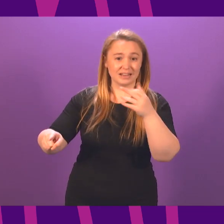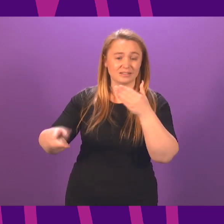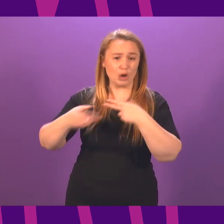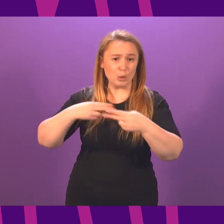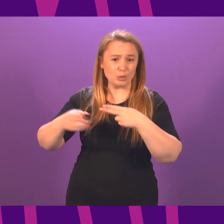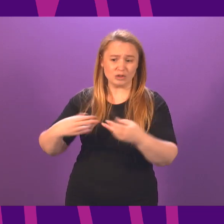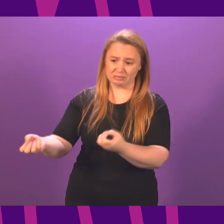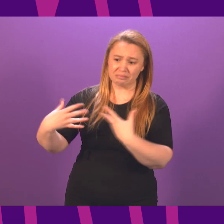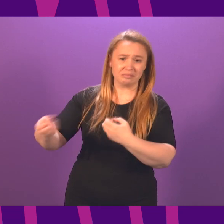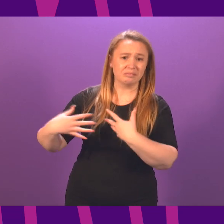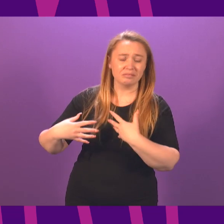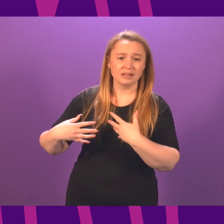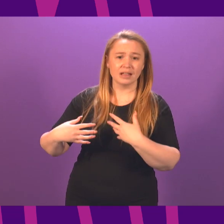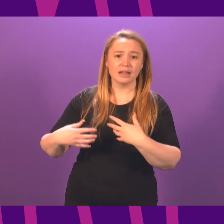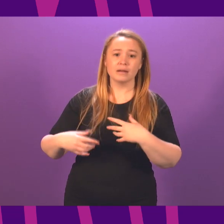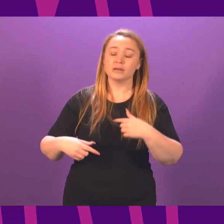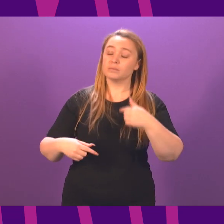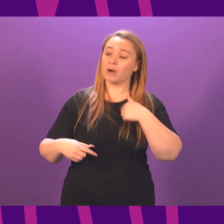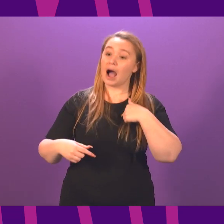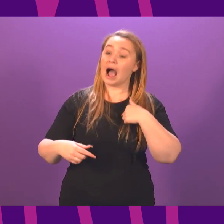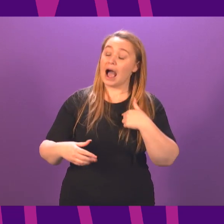not mean that I do not like or accept being asked questions. During the course of this pandemic I